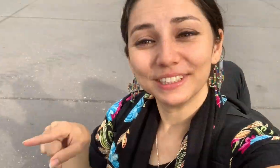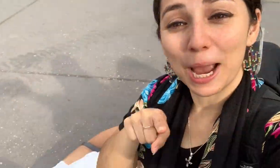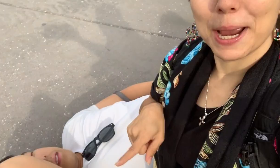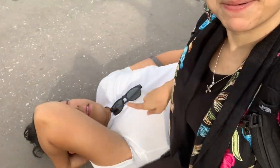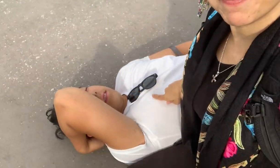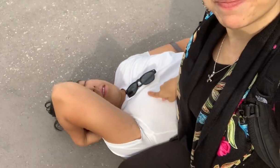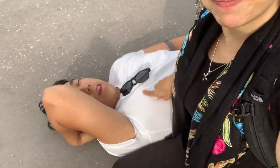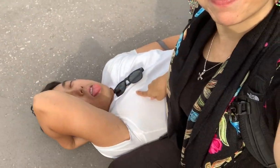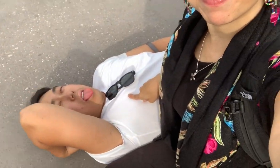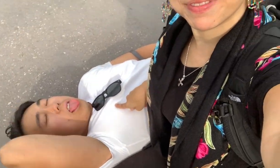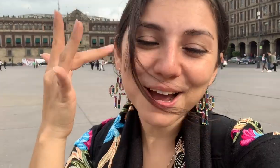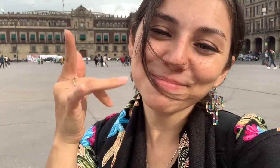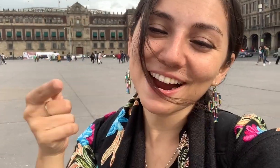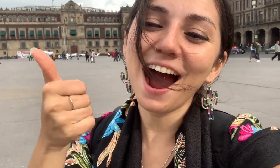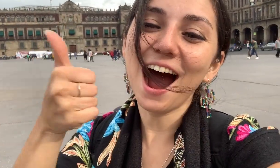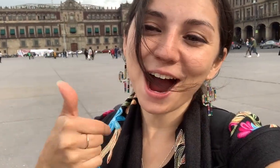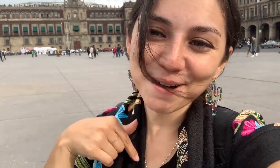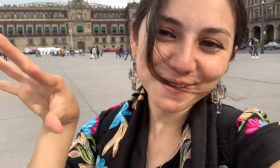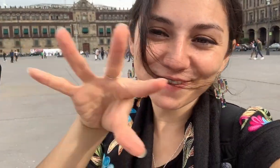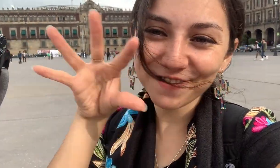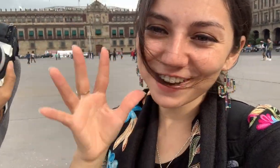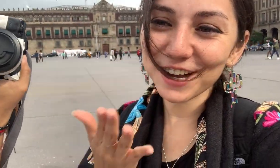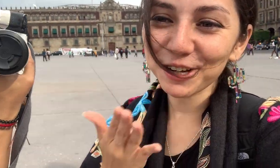As well as him. It is because he has been helping me to film